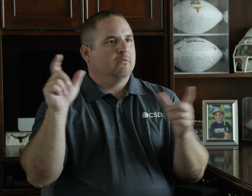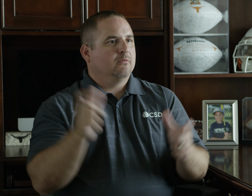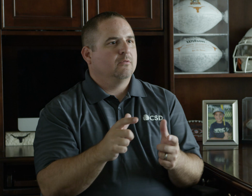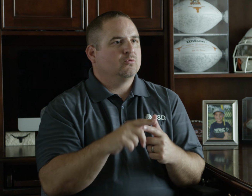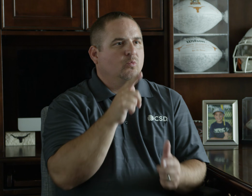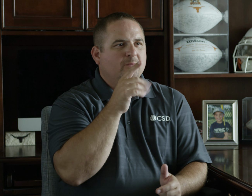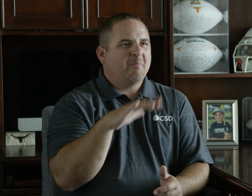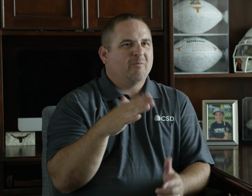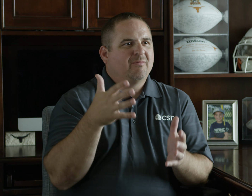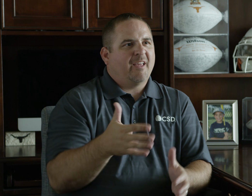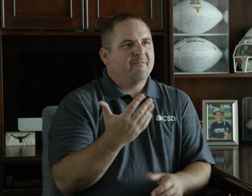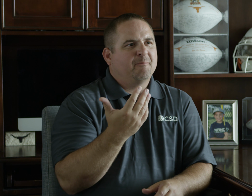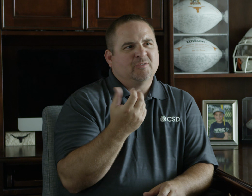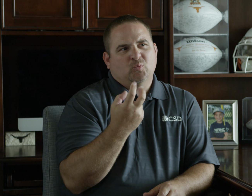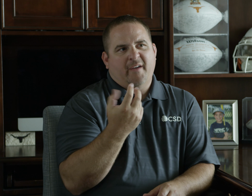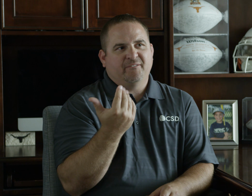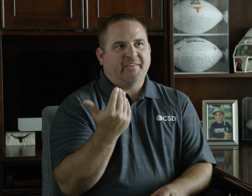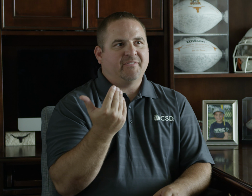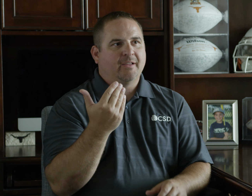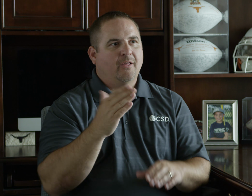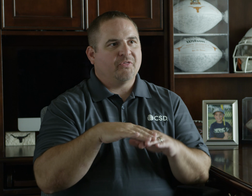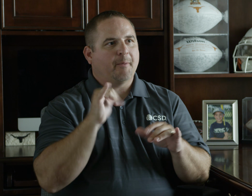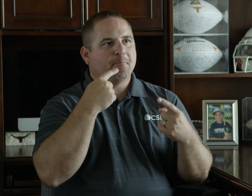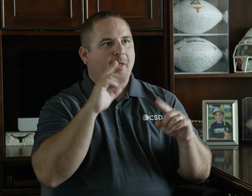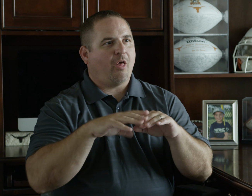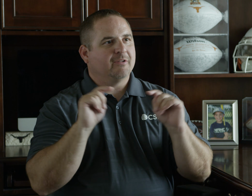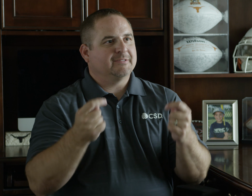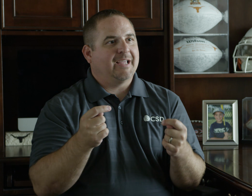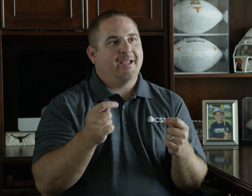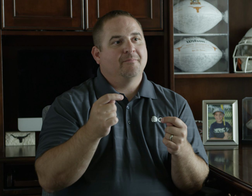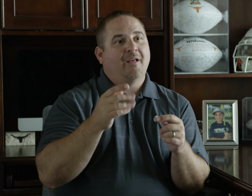and that number was narrowed down to 12-15 individuals who made it on the team.